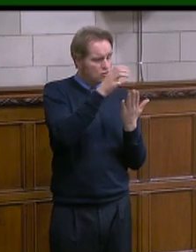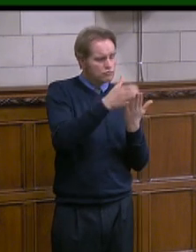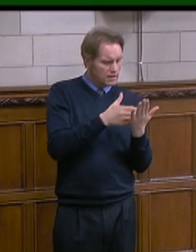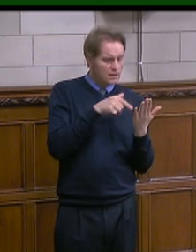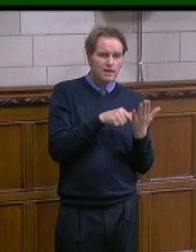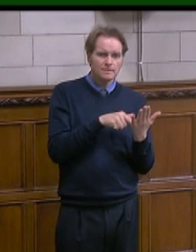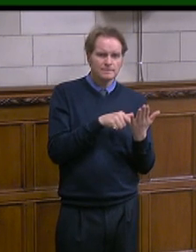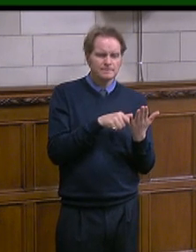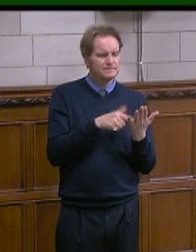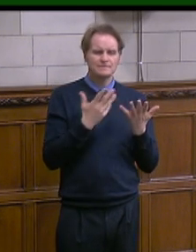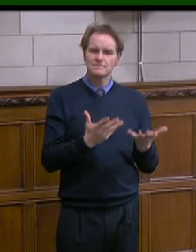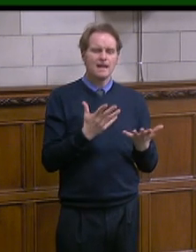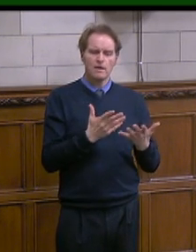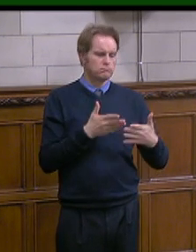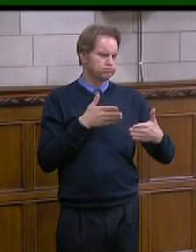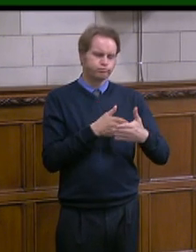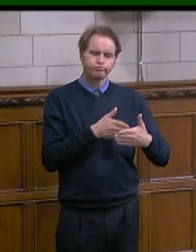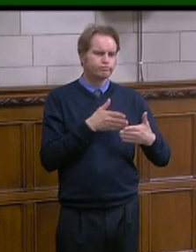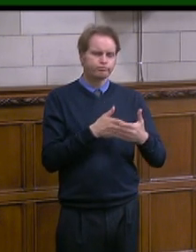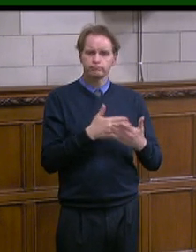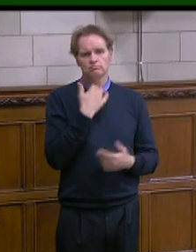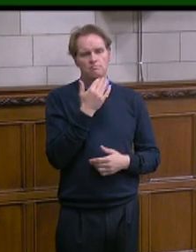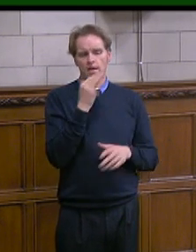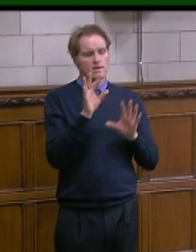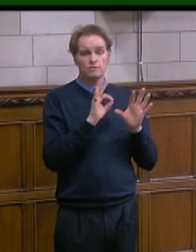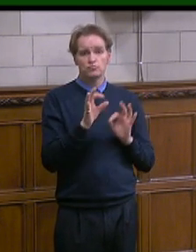restrict choice and stand in the way of much wider societal benefits.